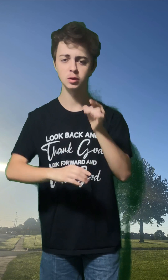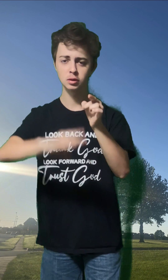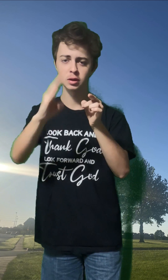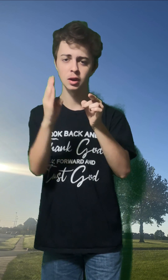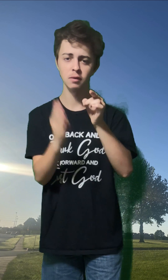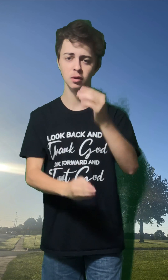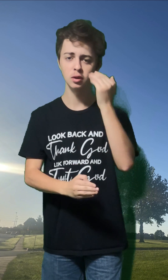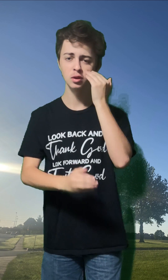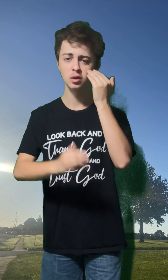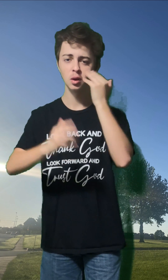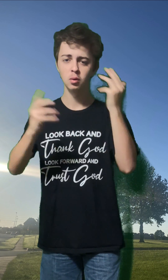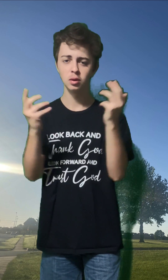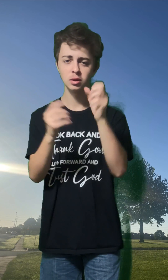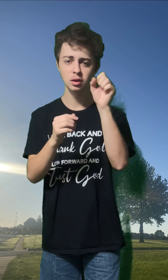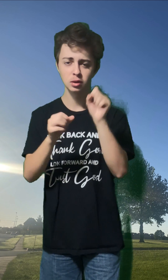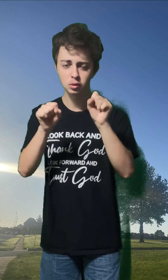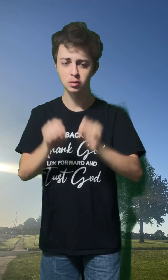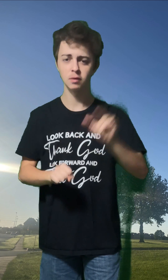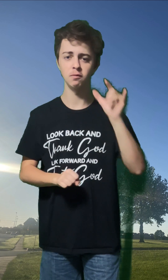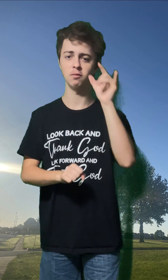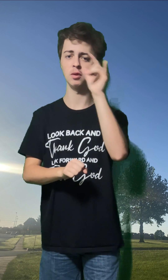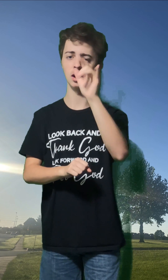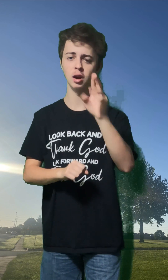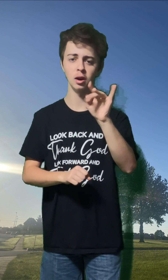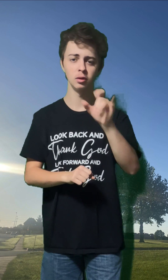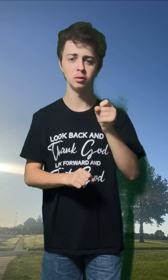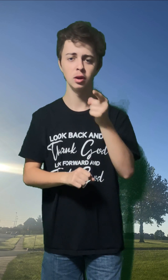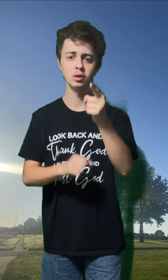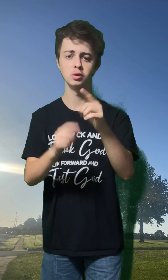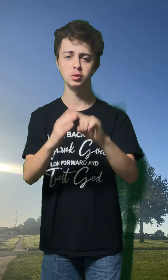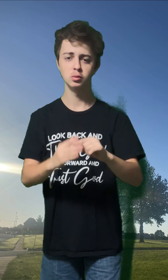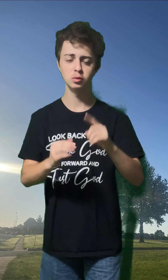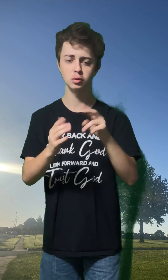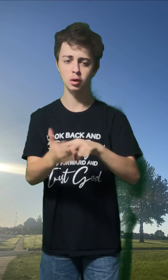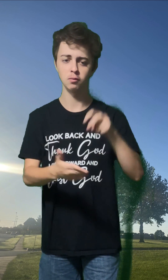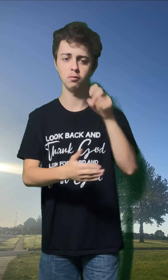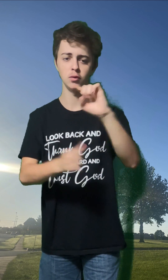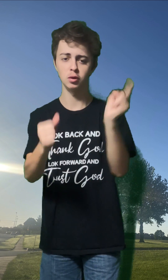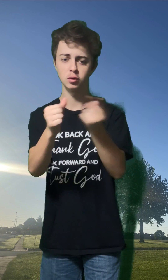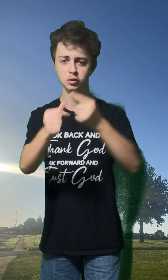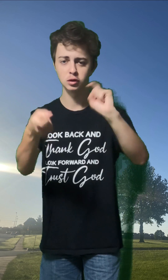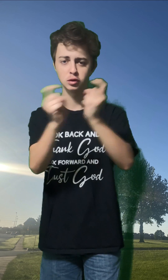You never know if you can fly Unless you jump first